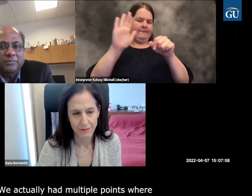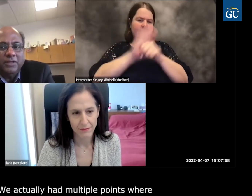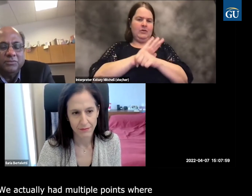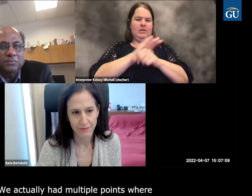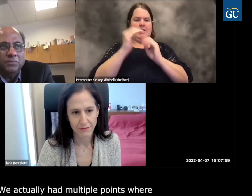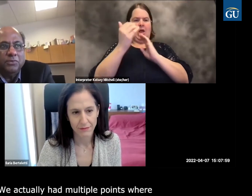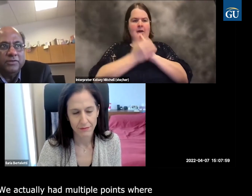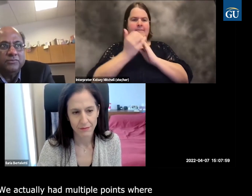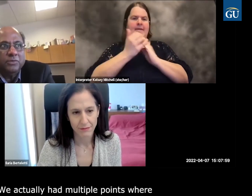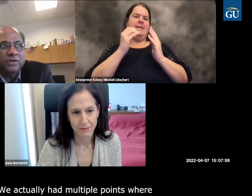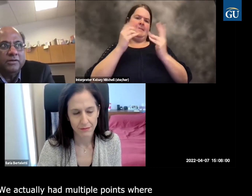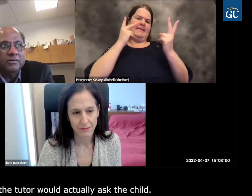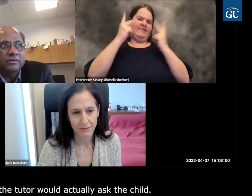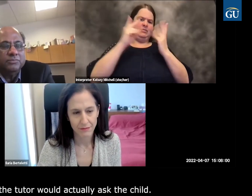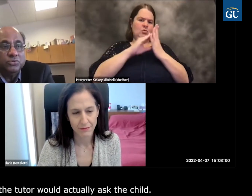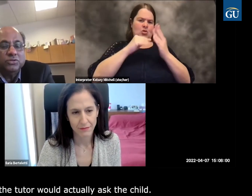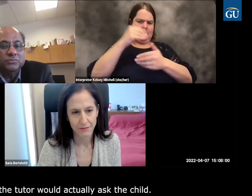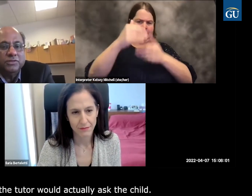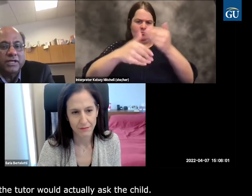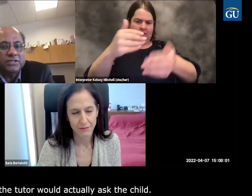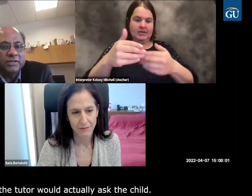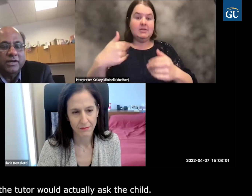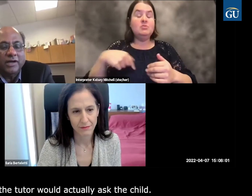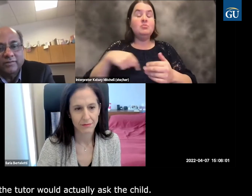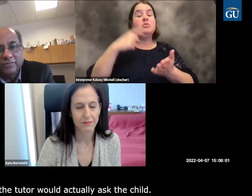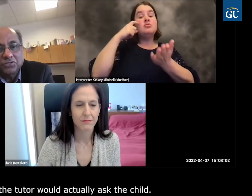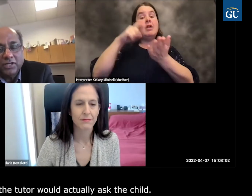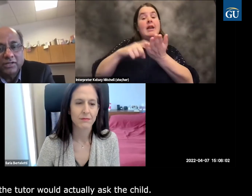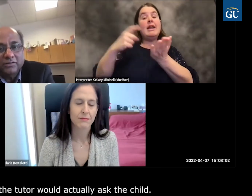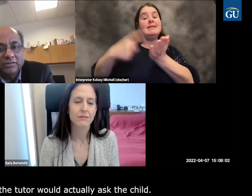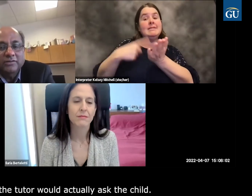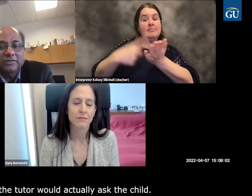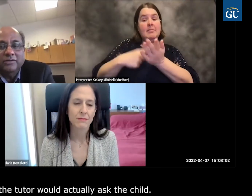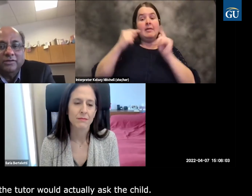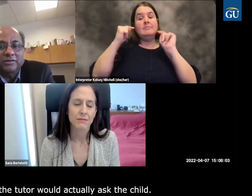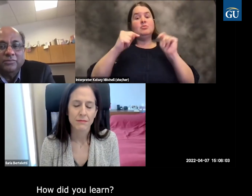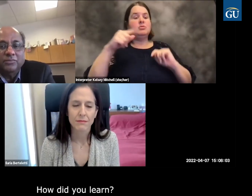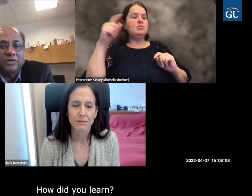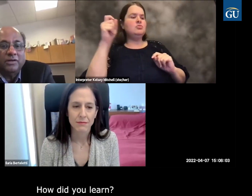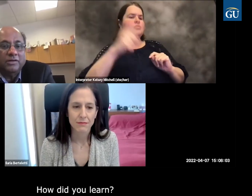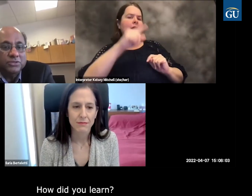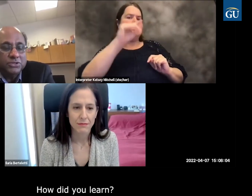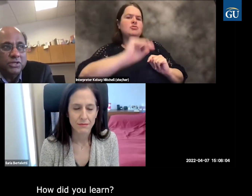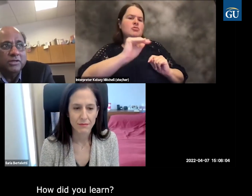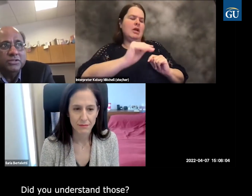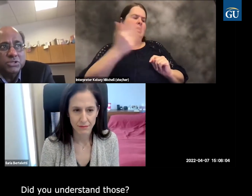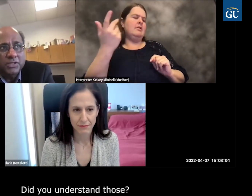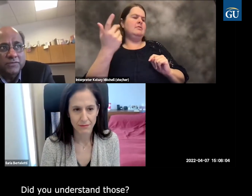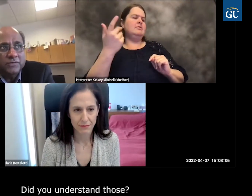multiple points where the tutor would actually ask the child